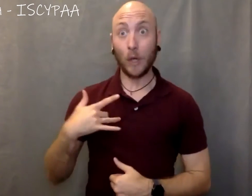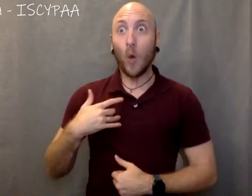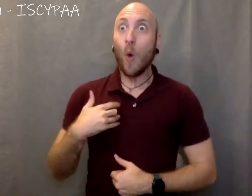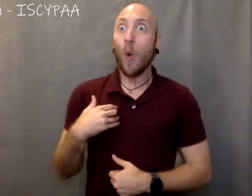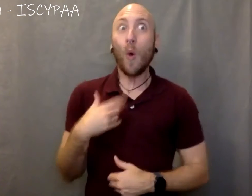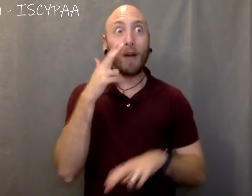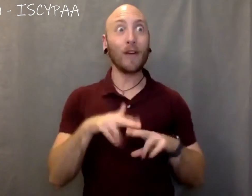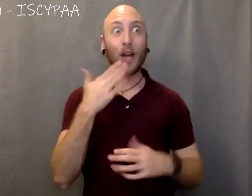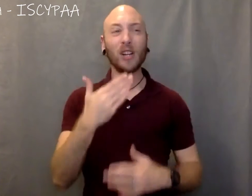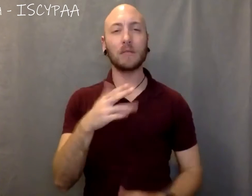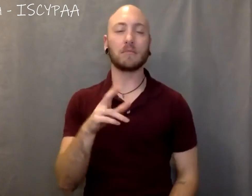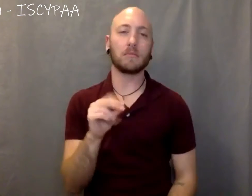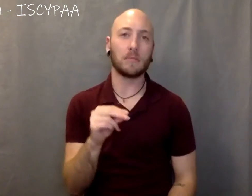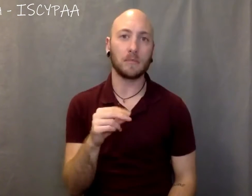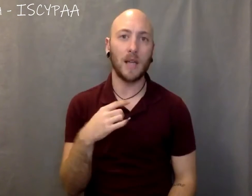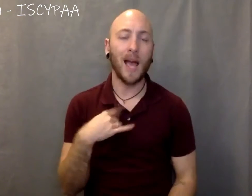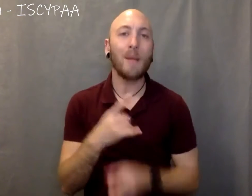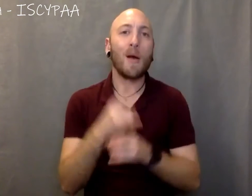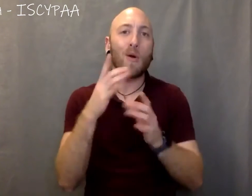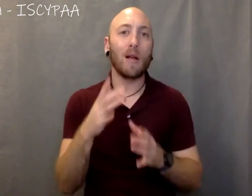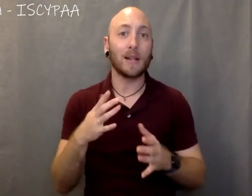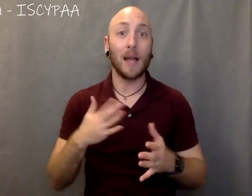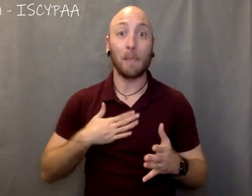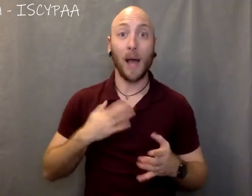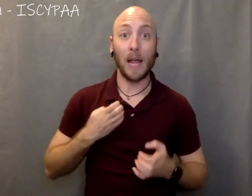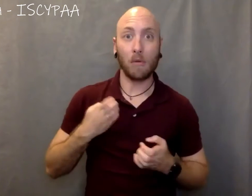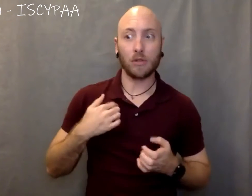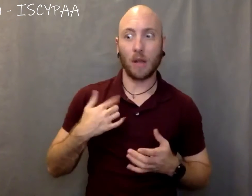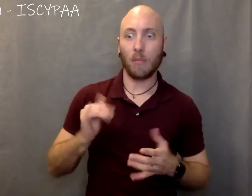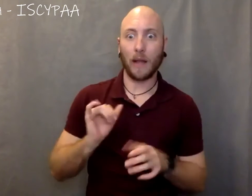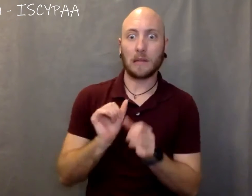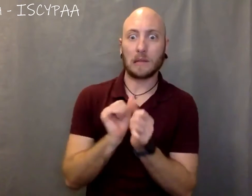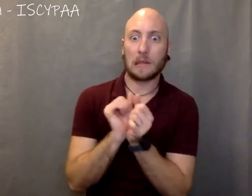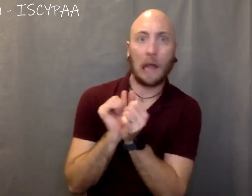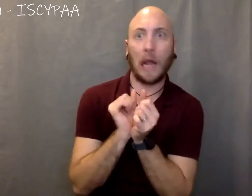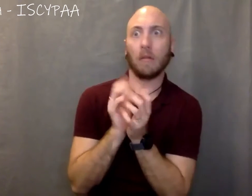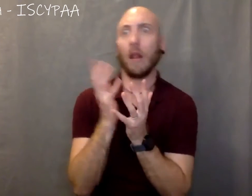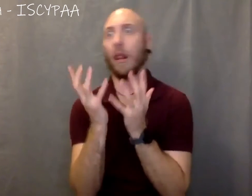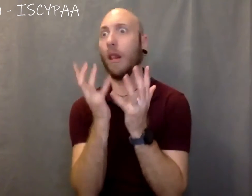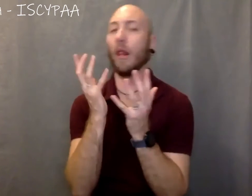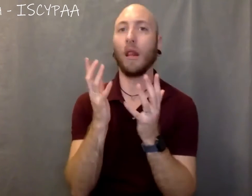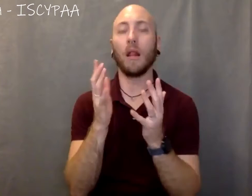I'm alcoholic I'm a slave to my emotions in the way that I feel, you know, so just because like my bills are paid and like,